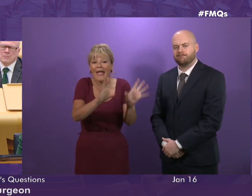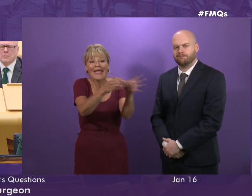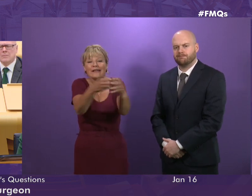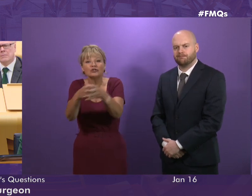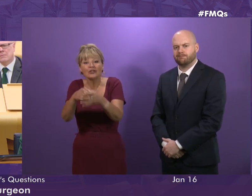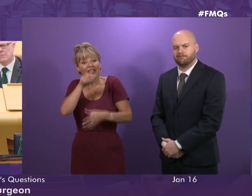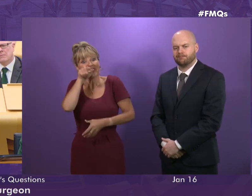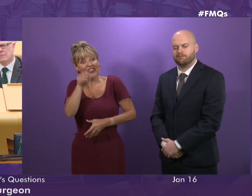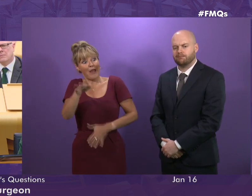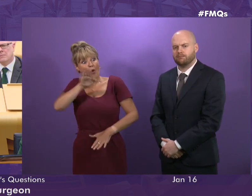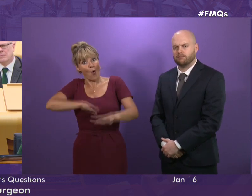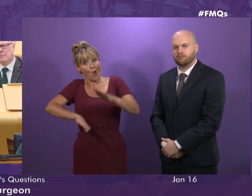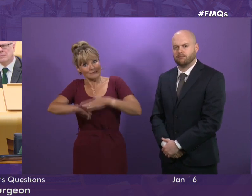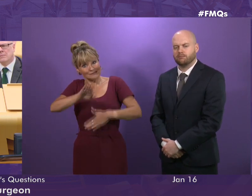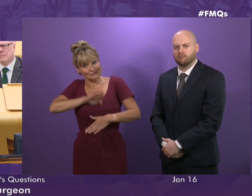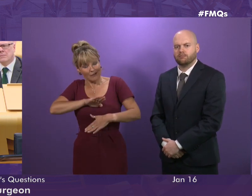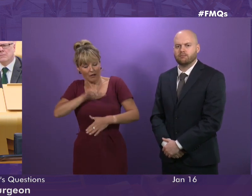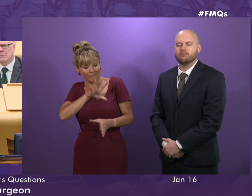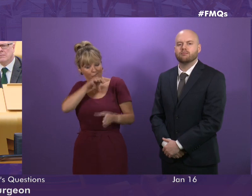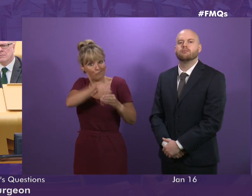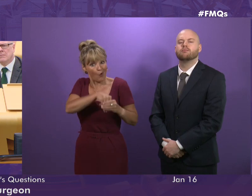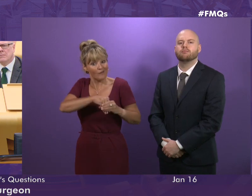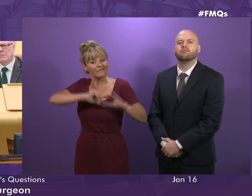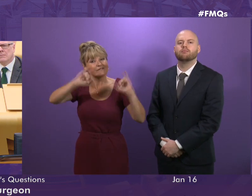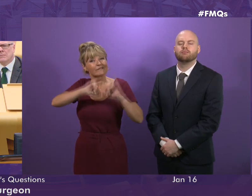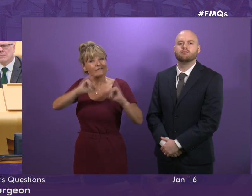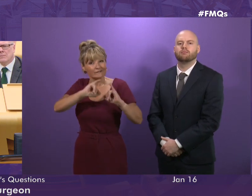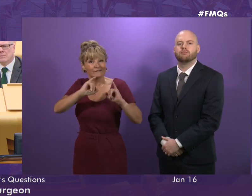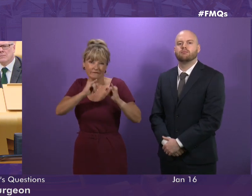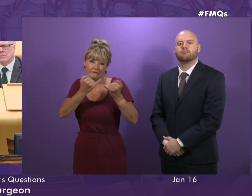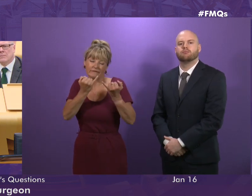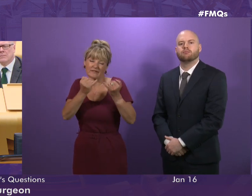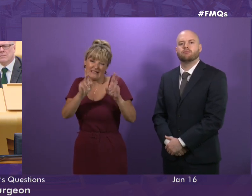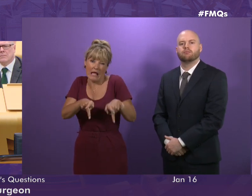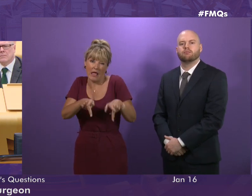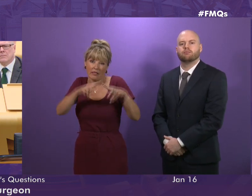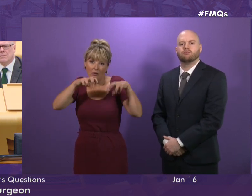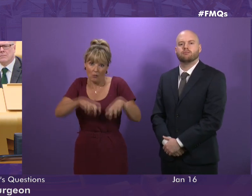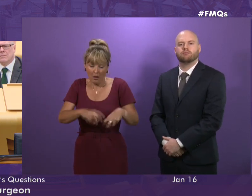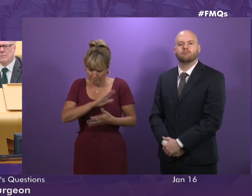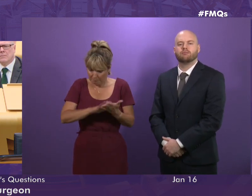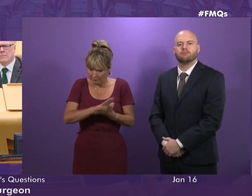inquiry—has a duty to learn from any recommendations. That will be the case for the Scottish Prison